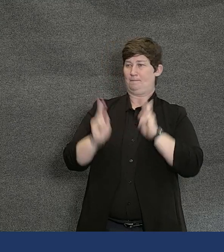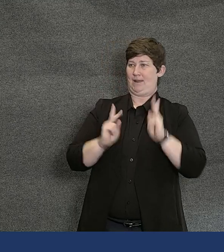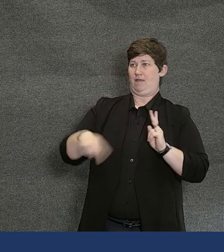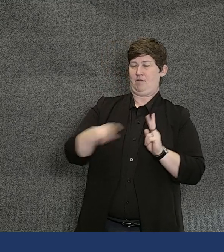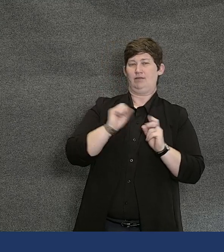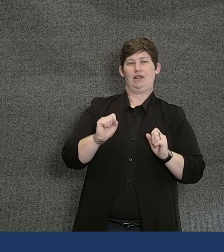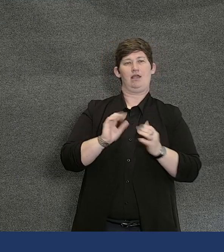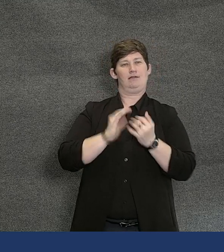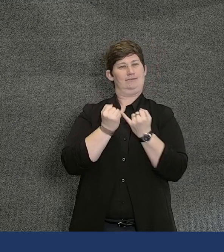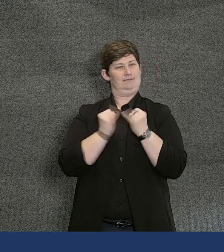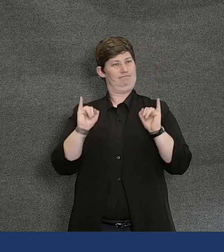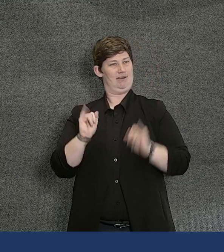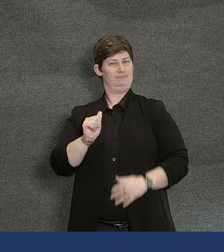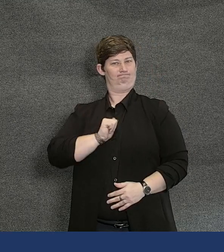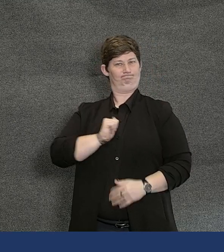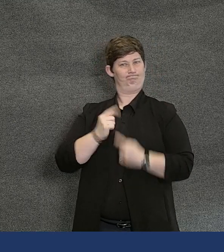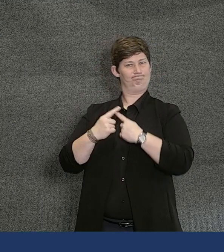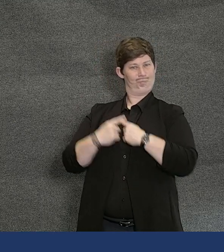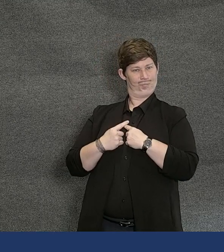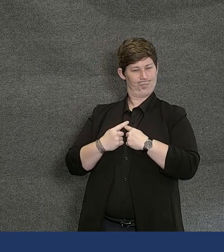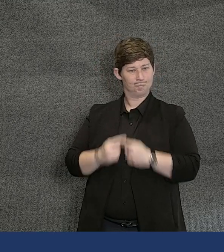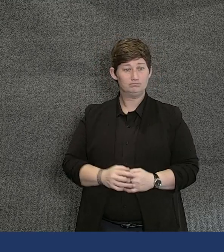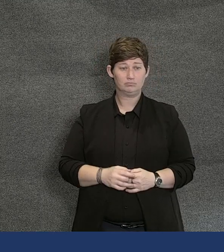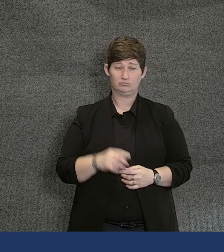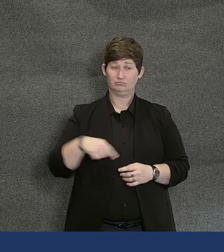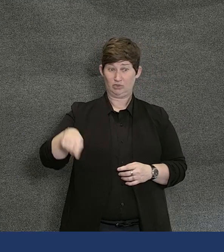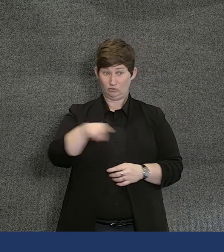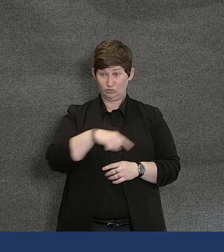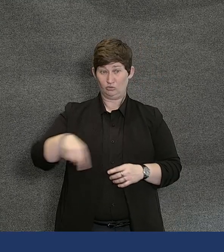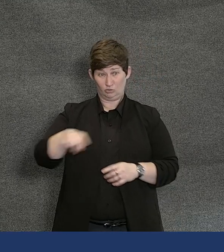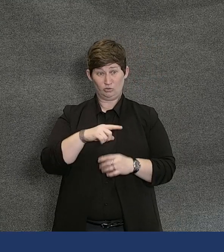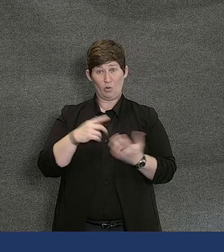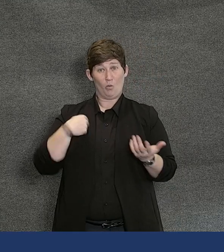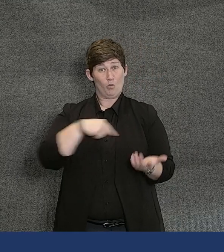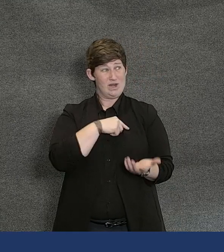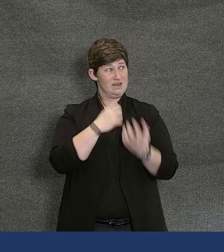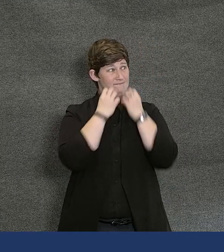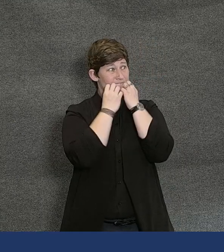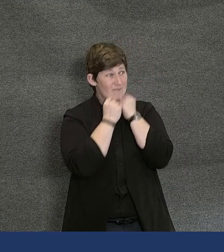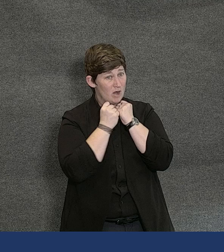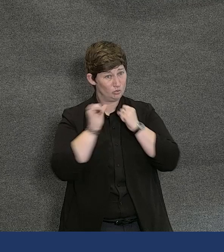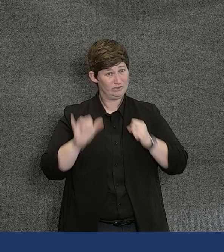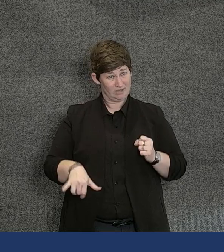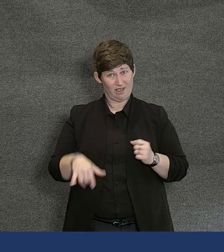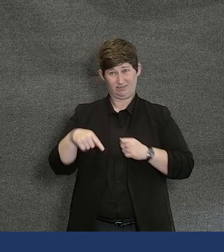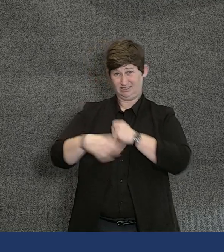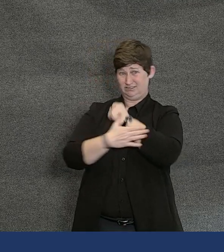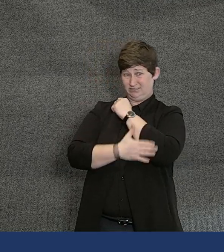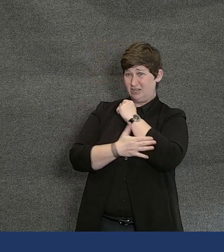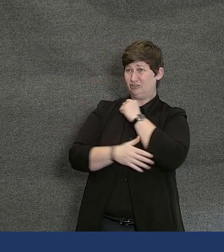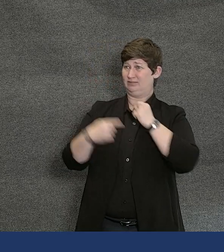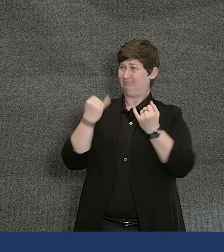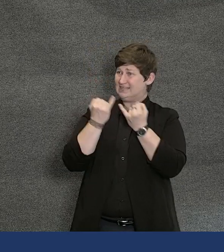that we hold quite close to ourselves here in this country. So I think this is something that should have happened a while ago,